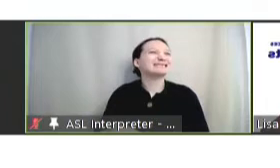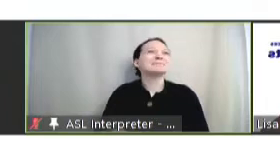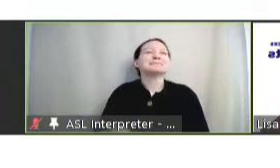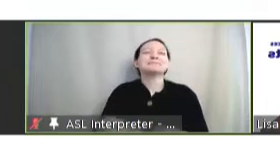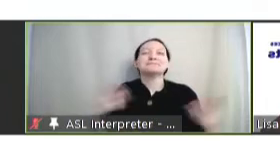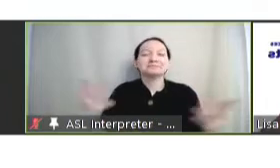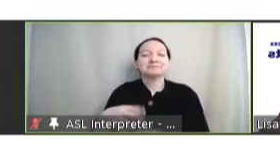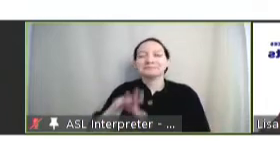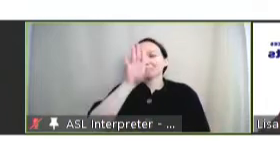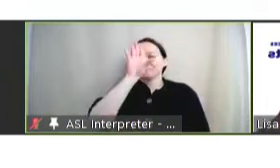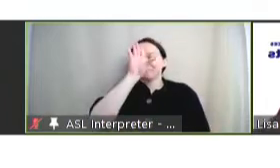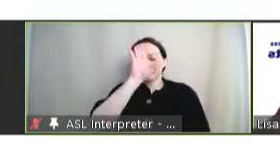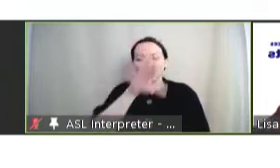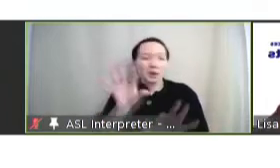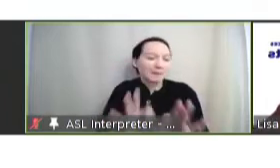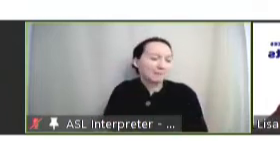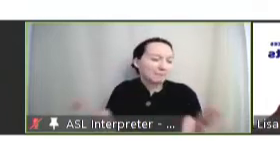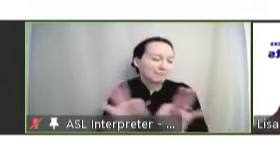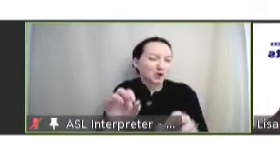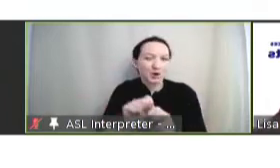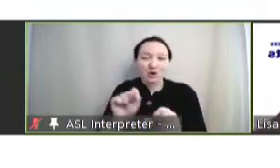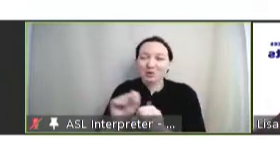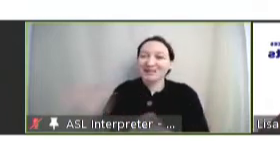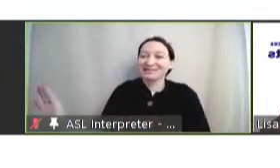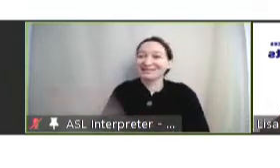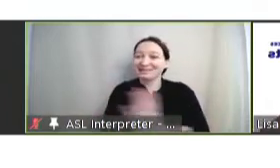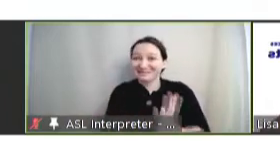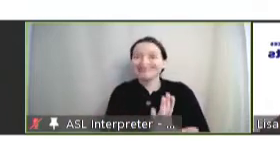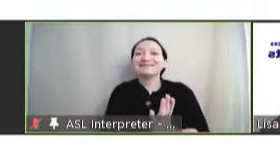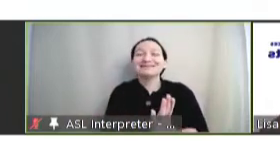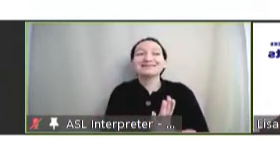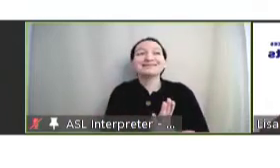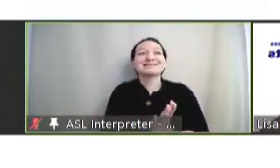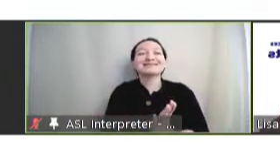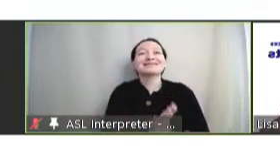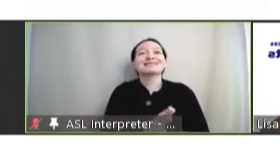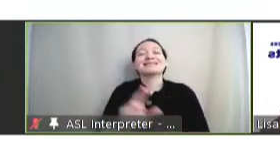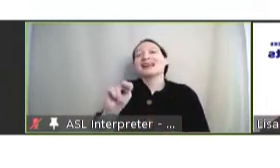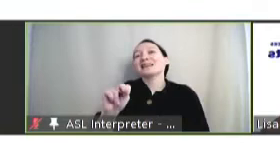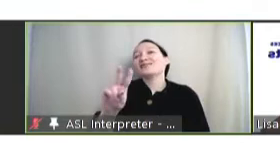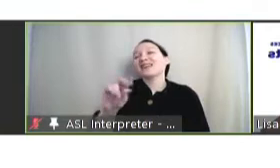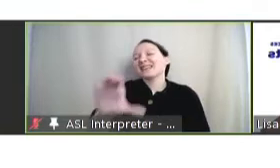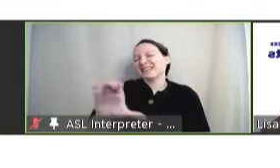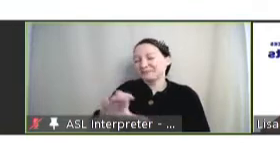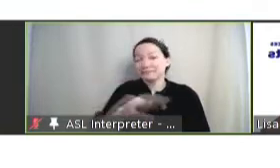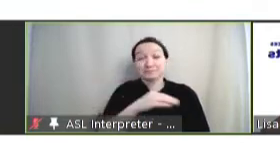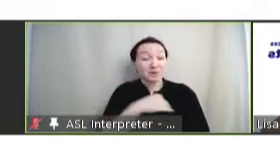know how important the work that you do through the NVAC, and as members, we know how important